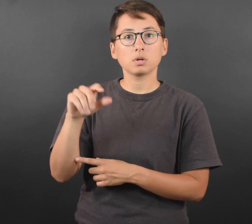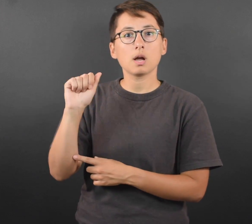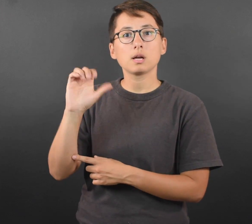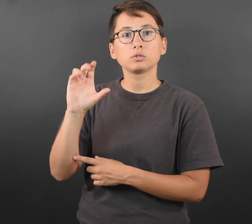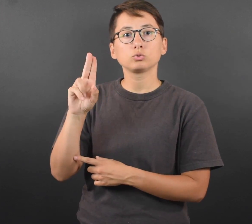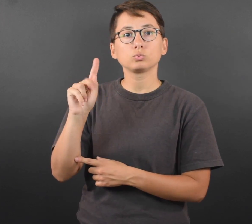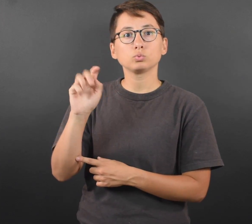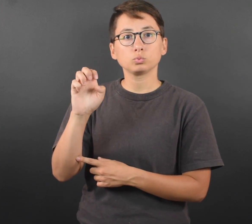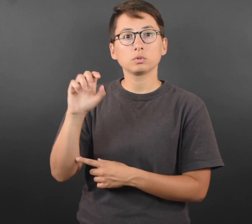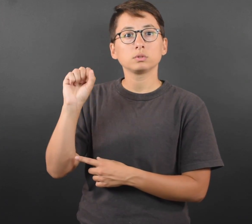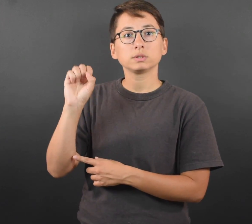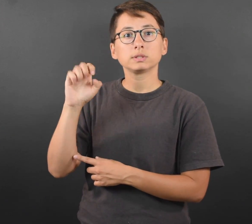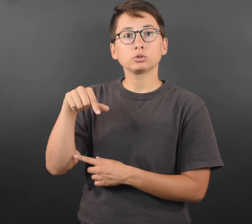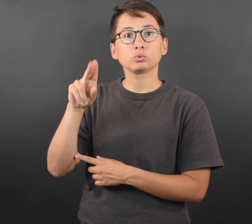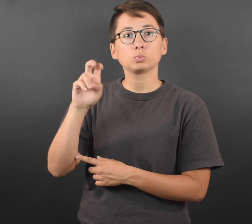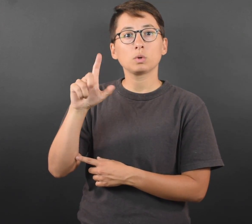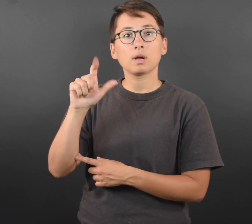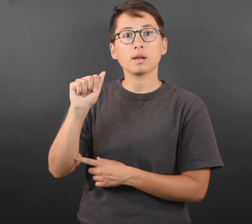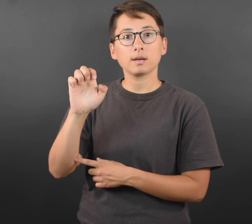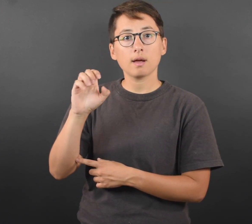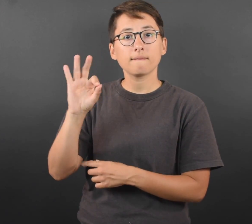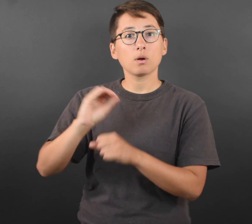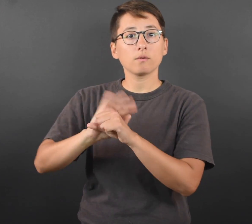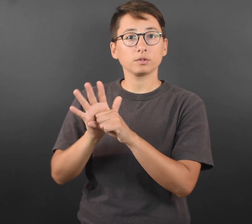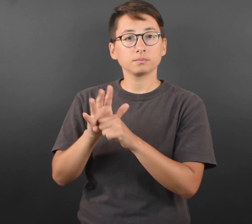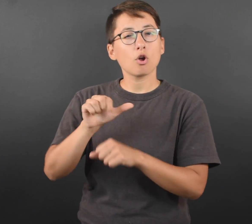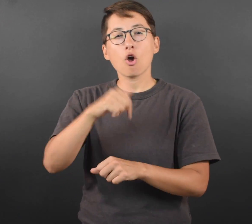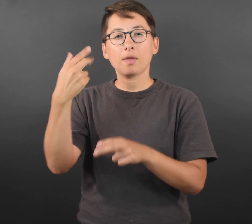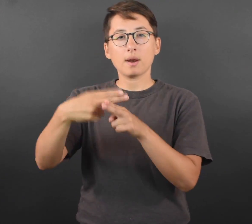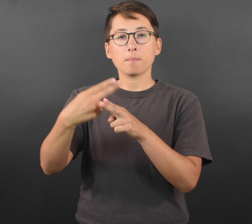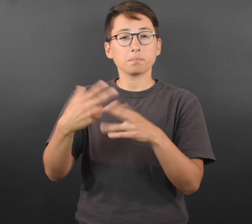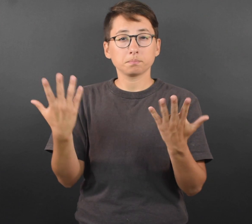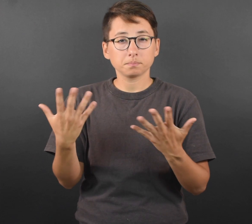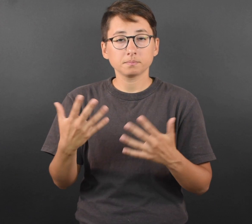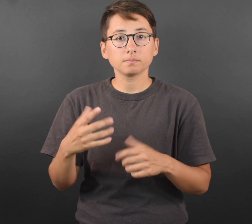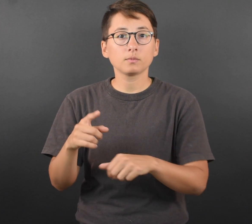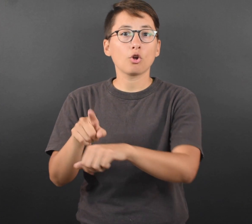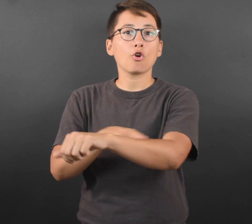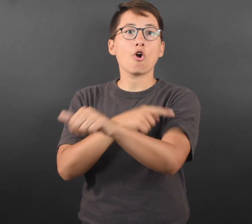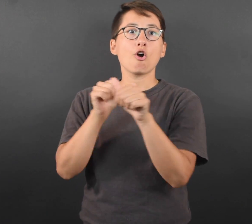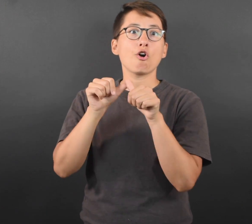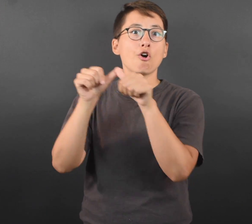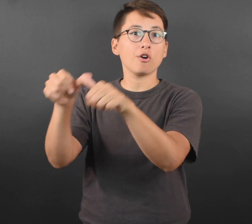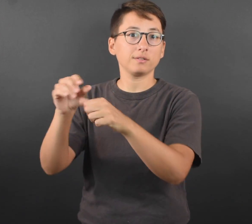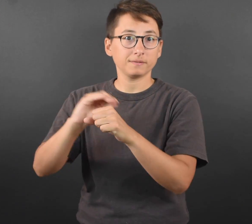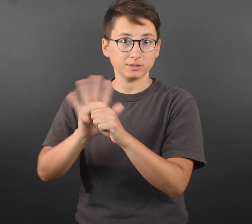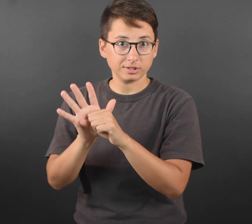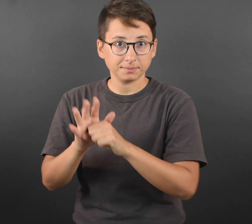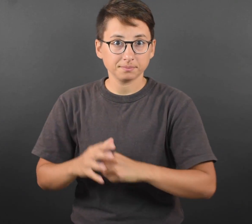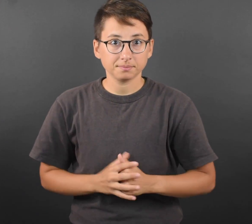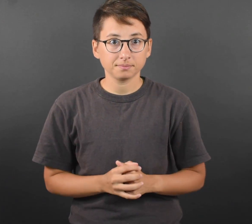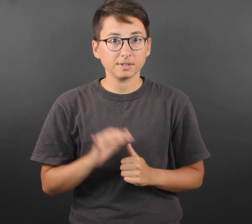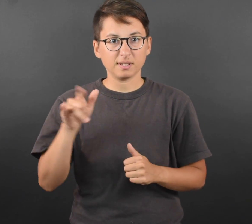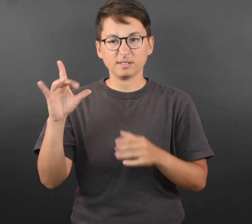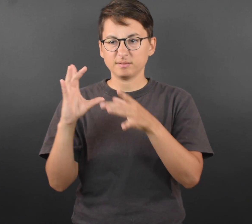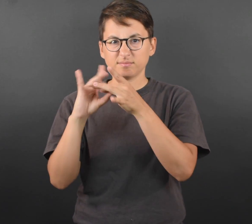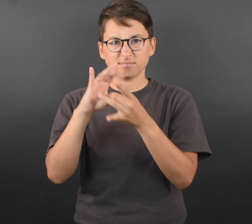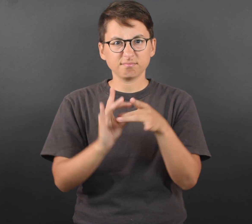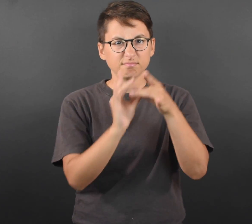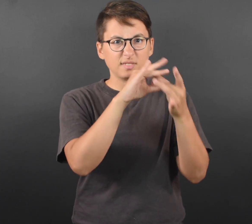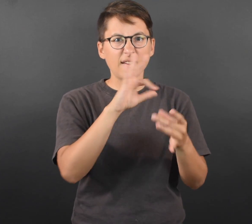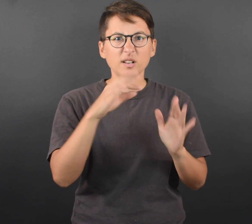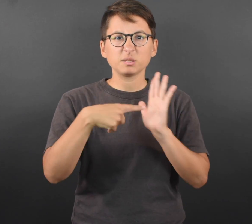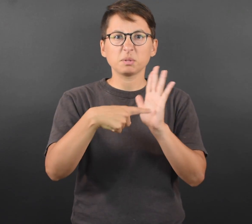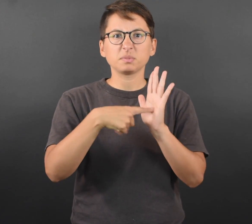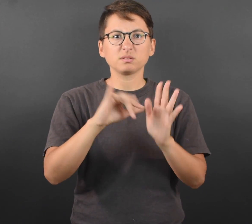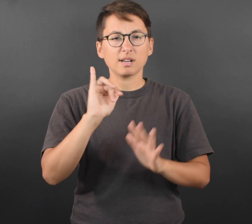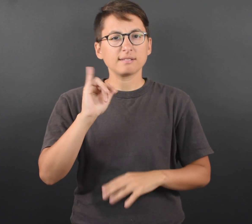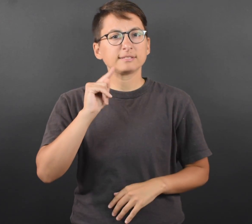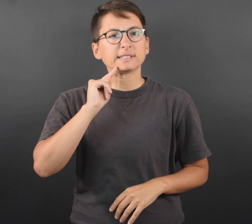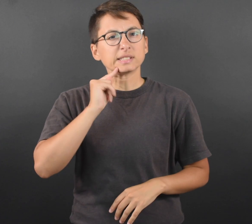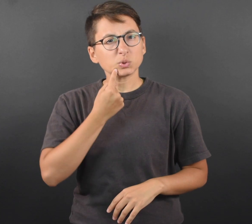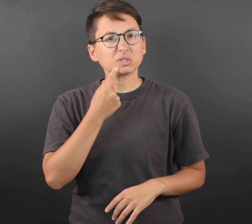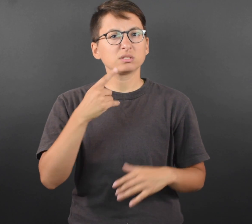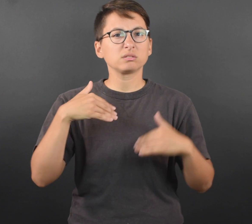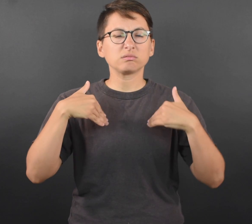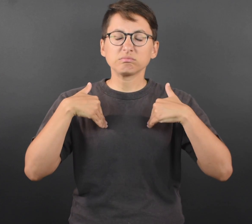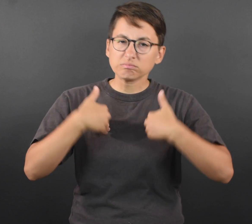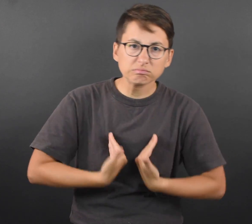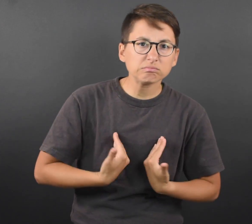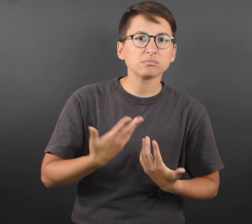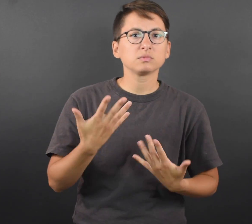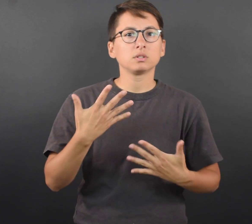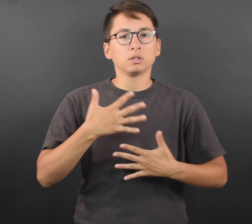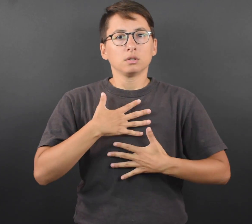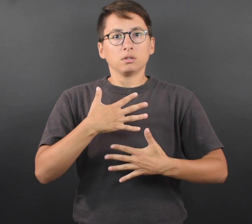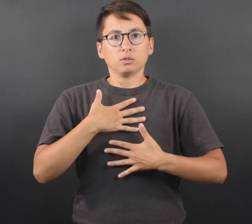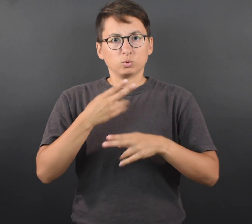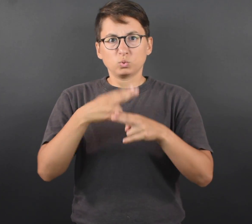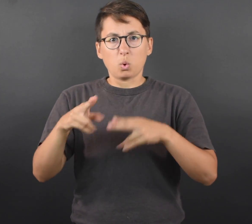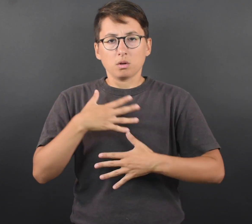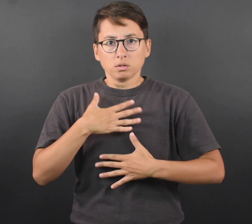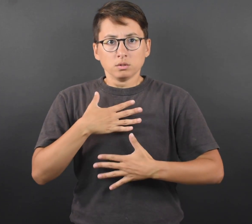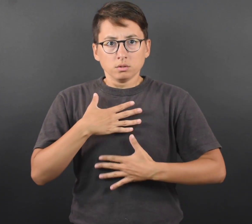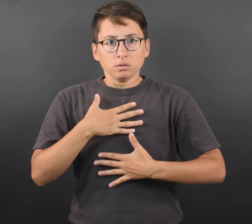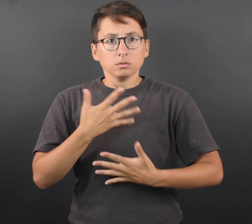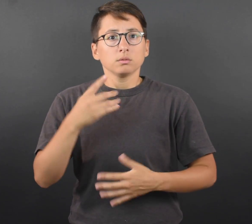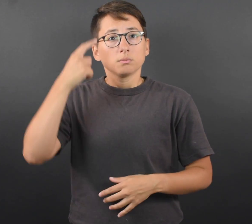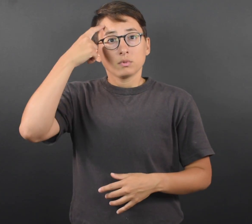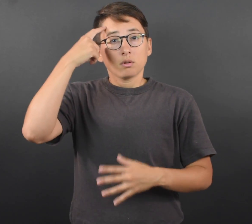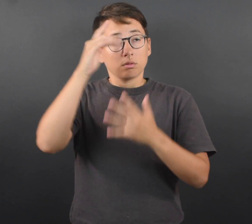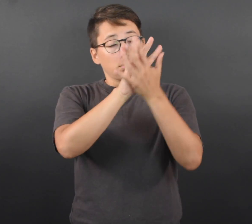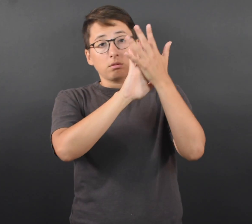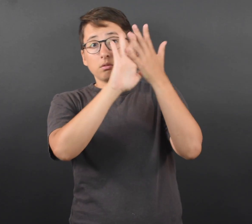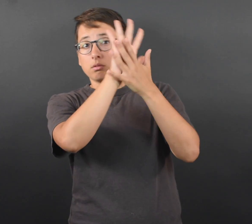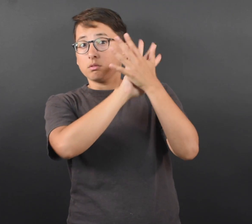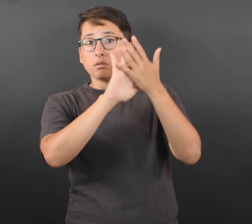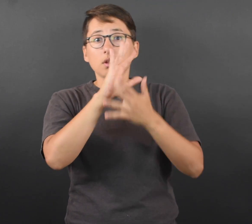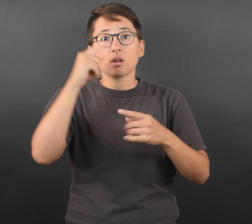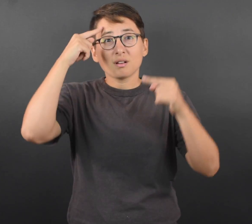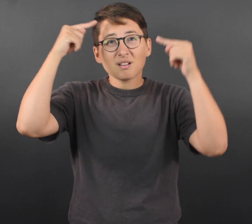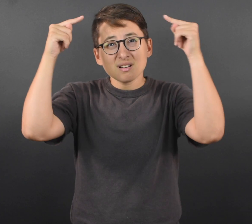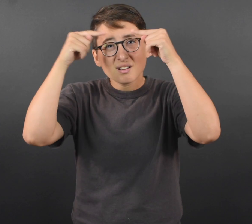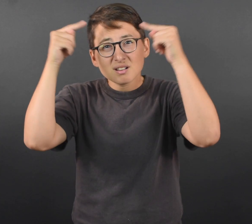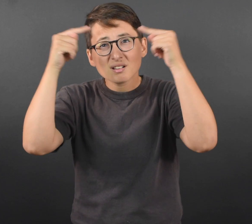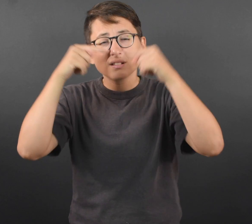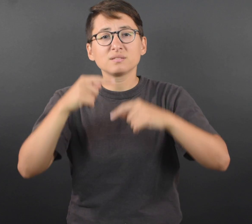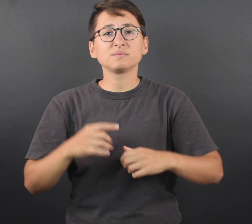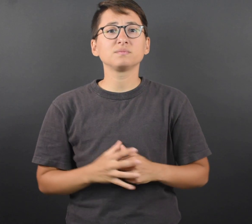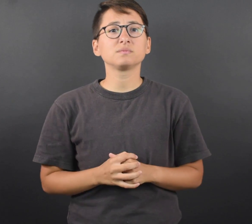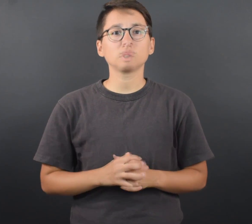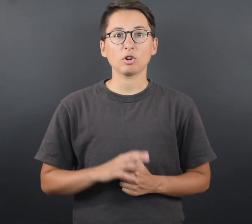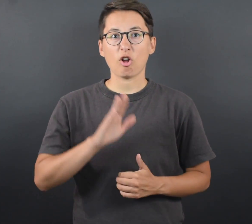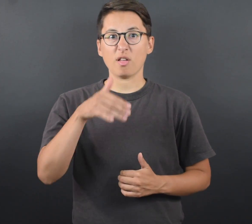a constellation of symptoms like profound fatigue, shortness of breath, brain fog, and headaches.